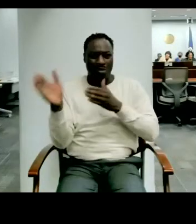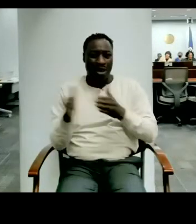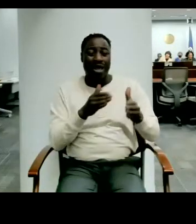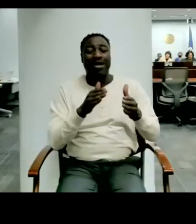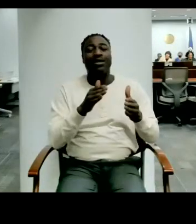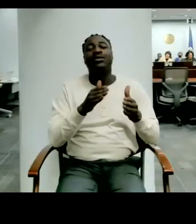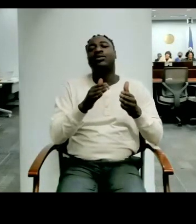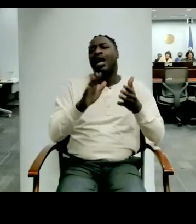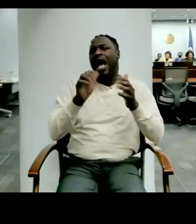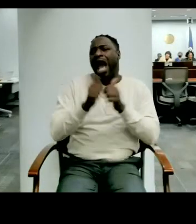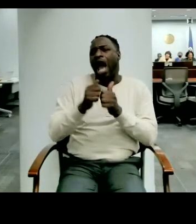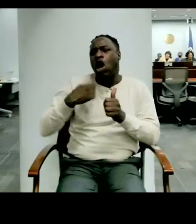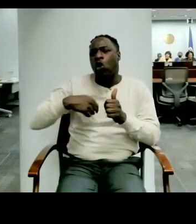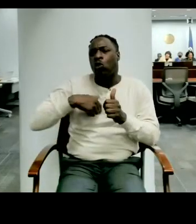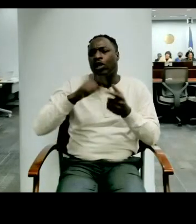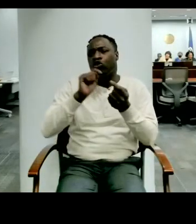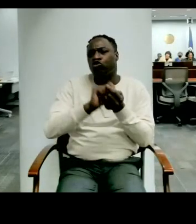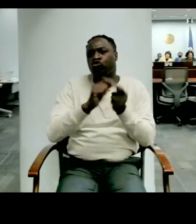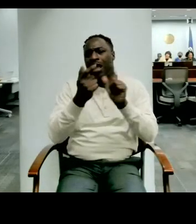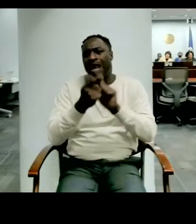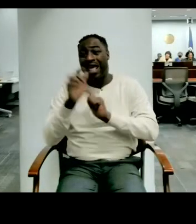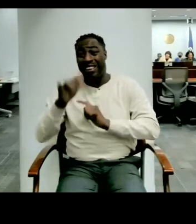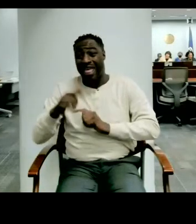to translate for employees and translate for employers